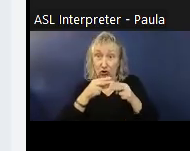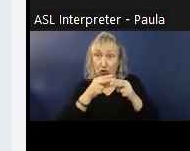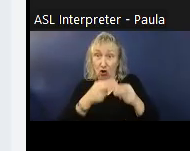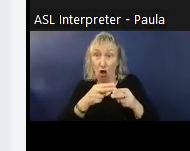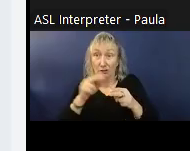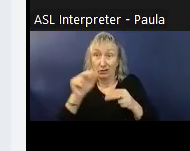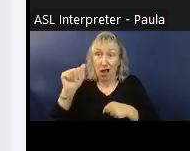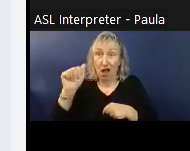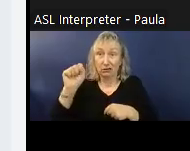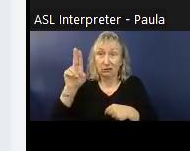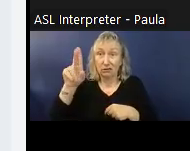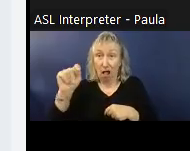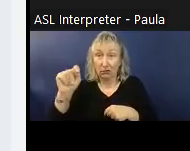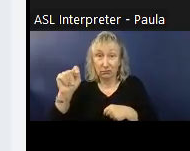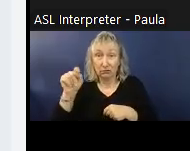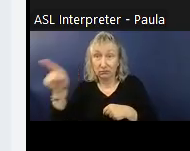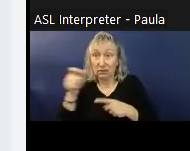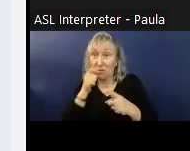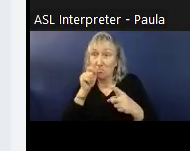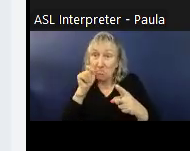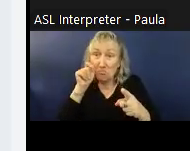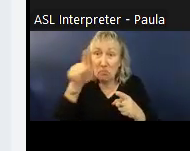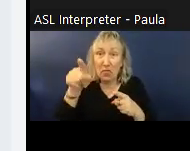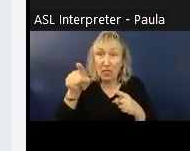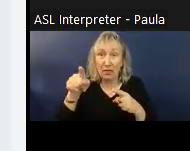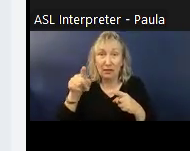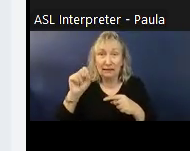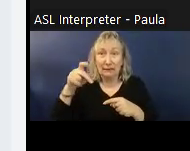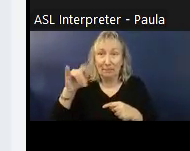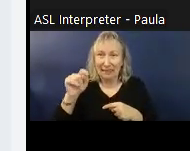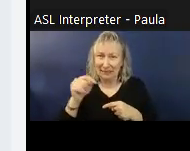So I don't know if it's appropriately placed here.